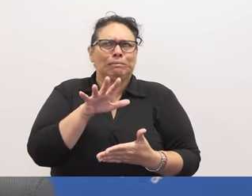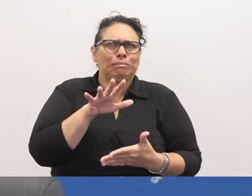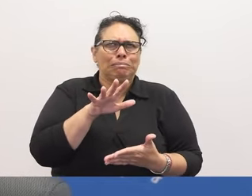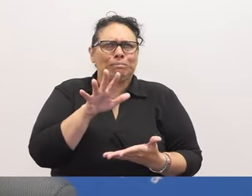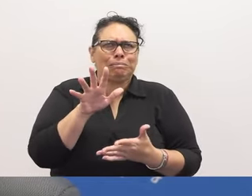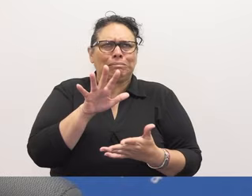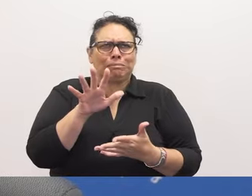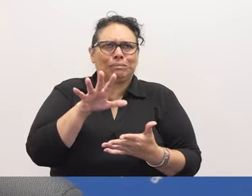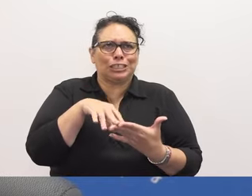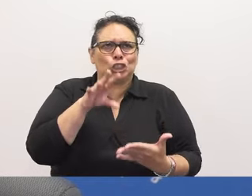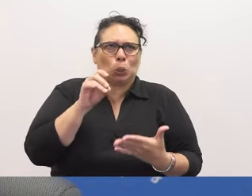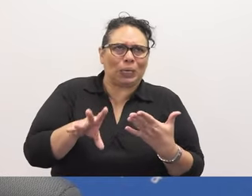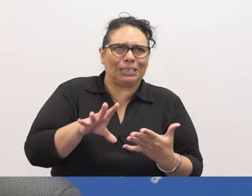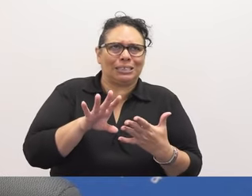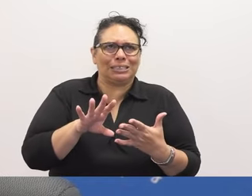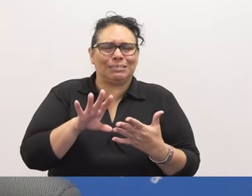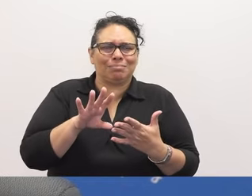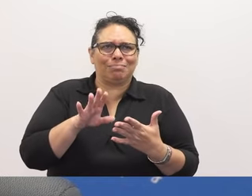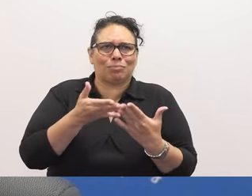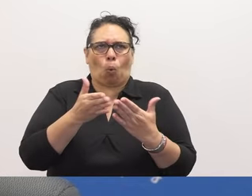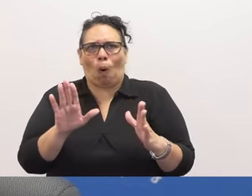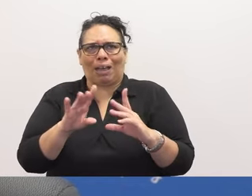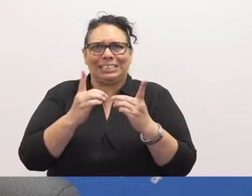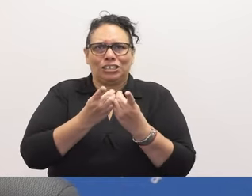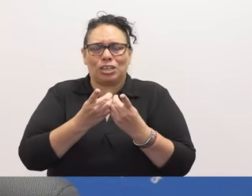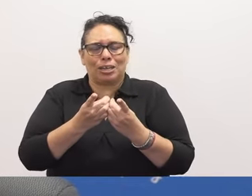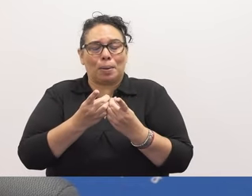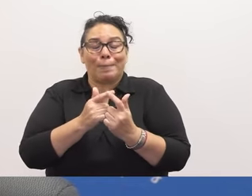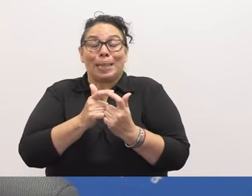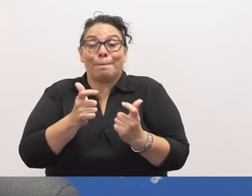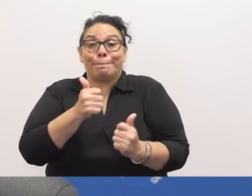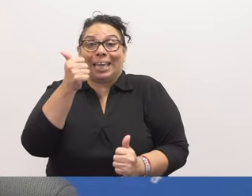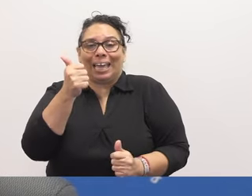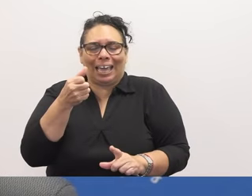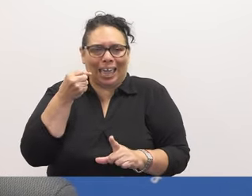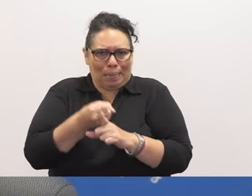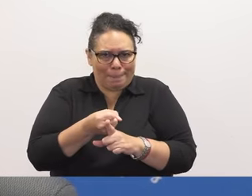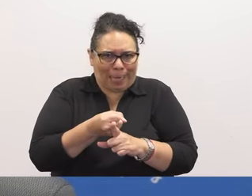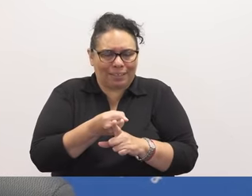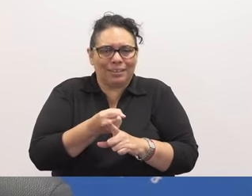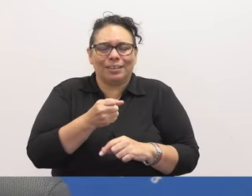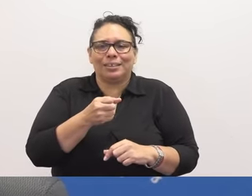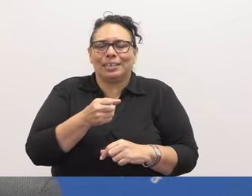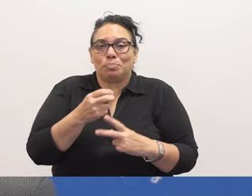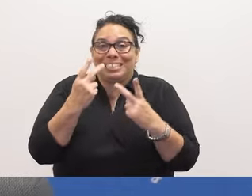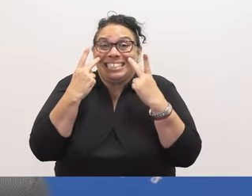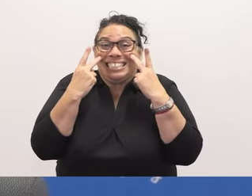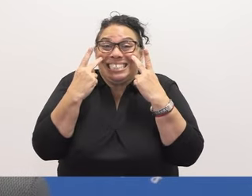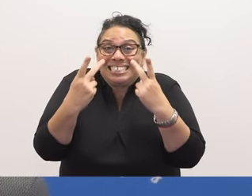But we're really talking about the biggest impact. And we talk about it, but seeing it I think is important that the change